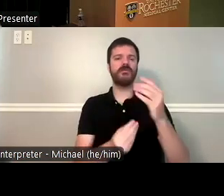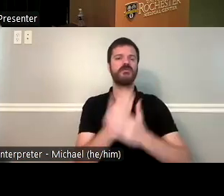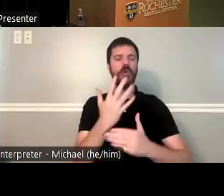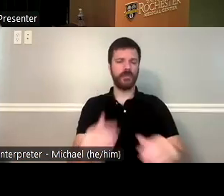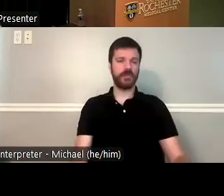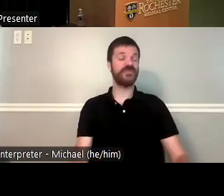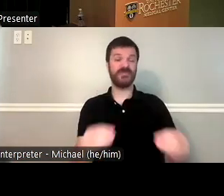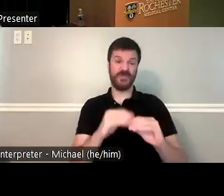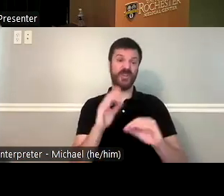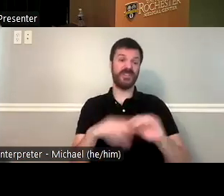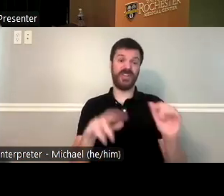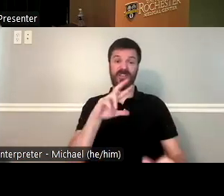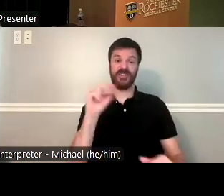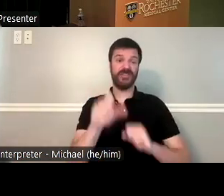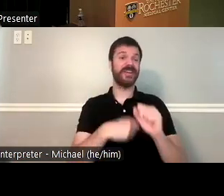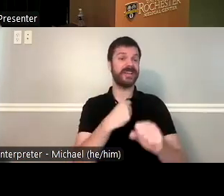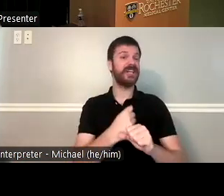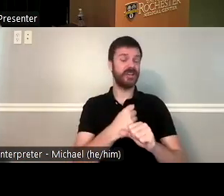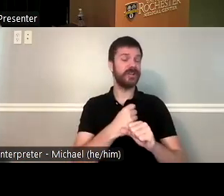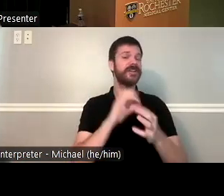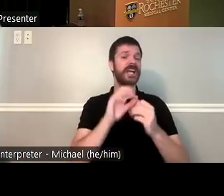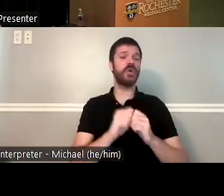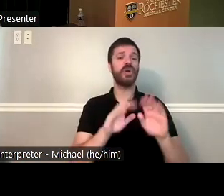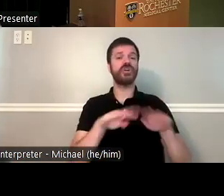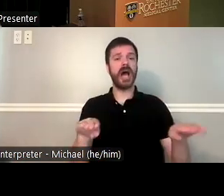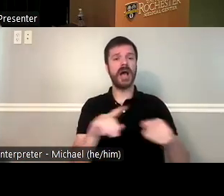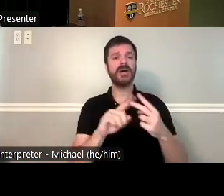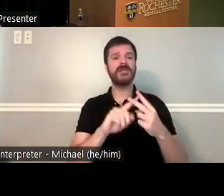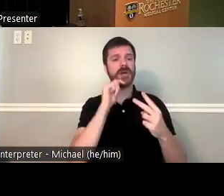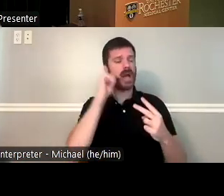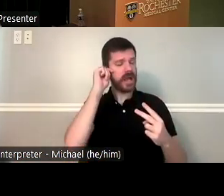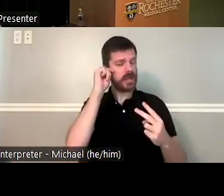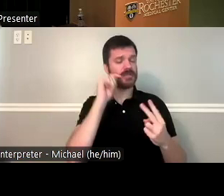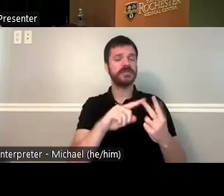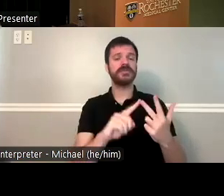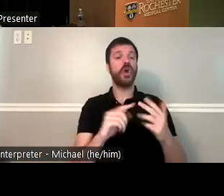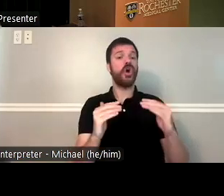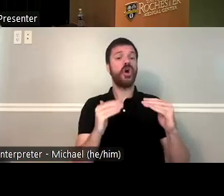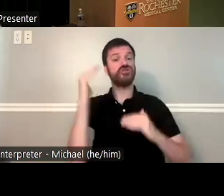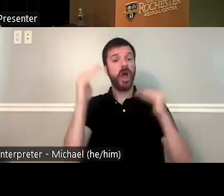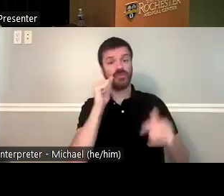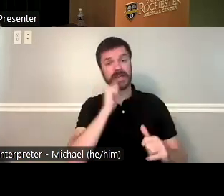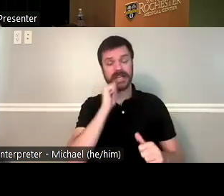decades of research on Child and Adolescent resilience adult resilience aging resilience